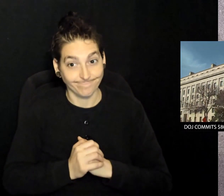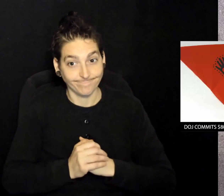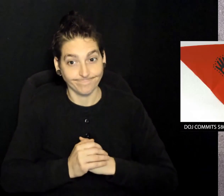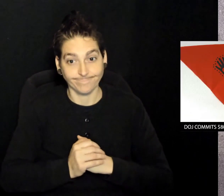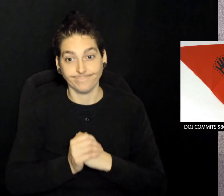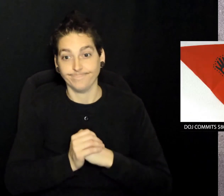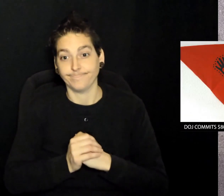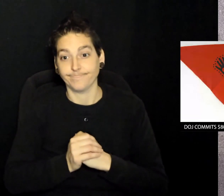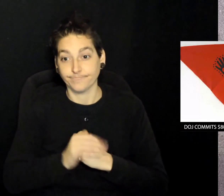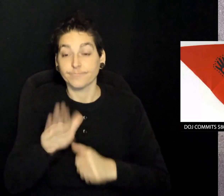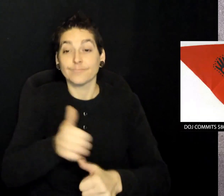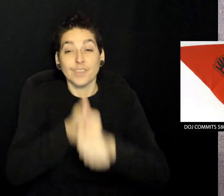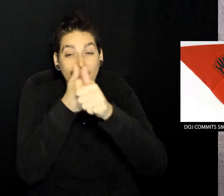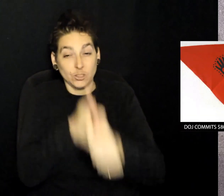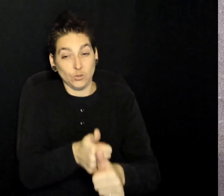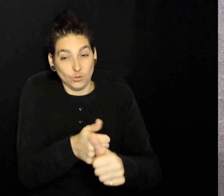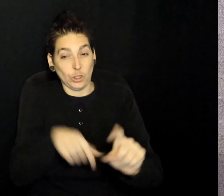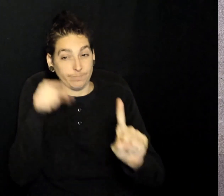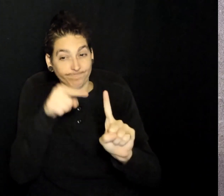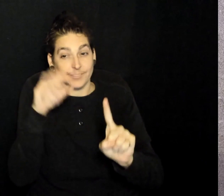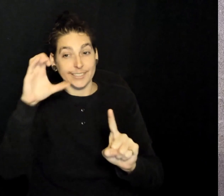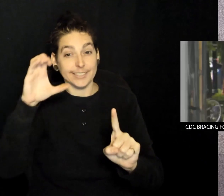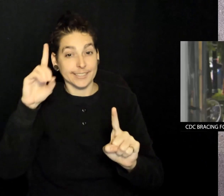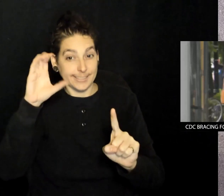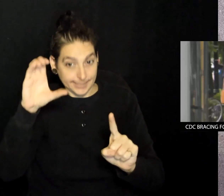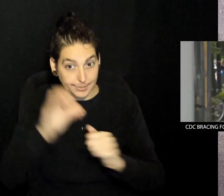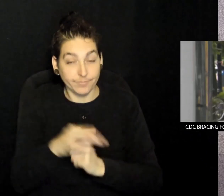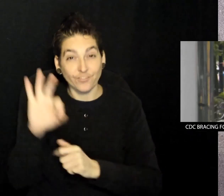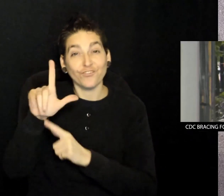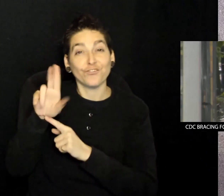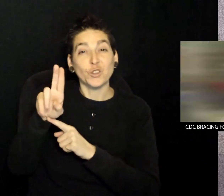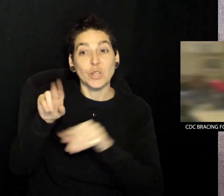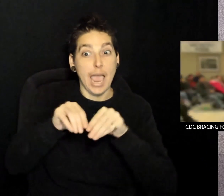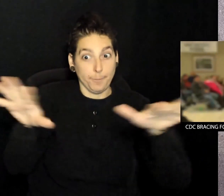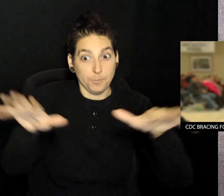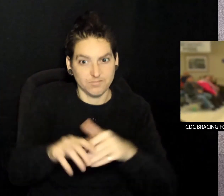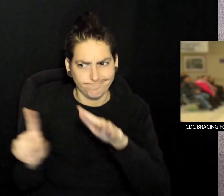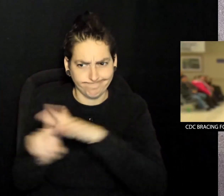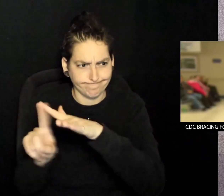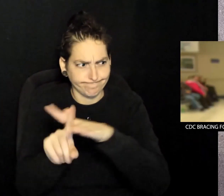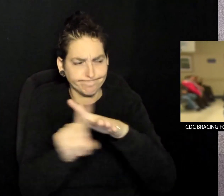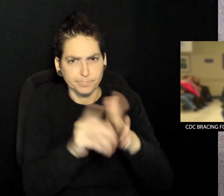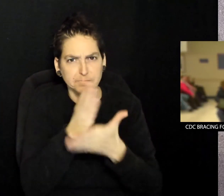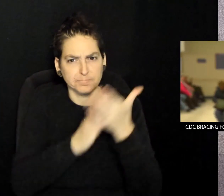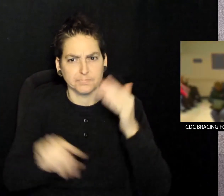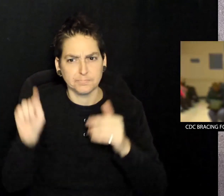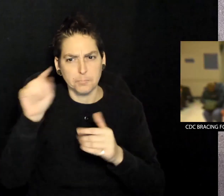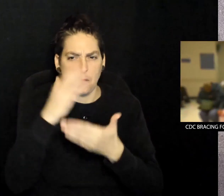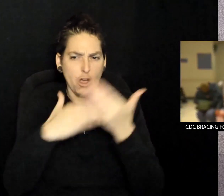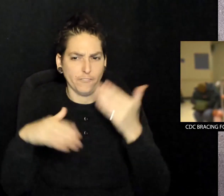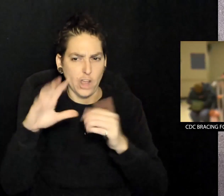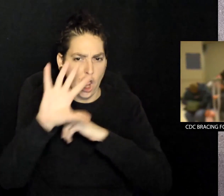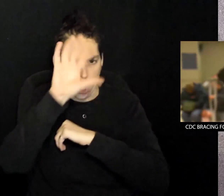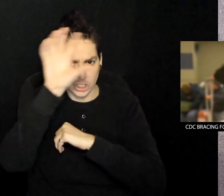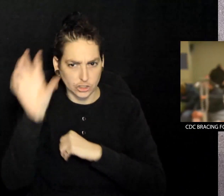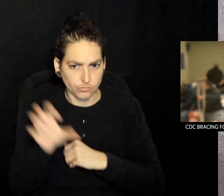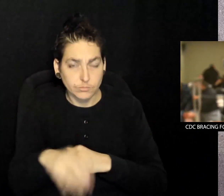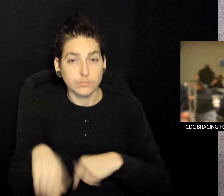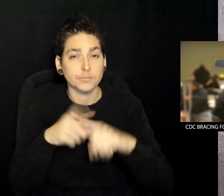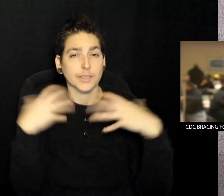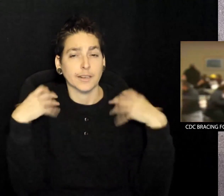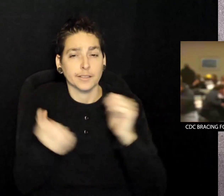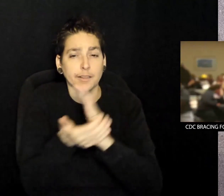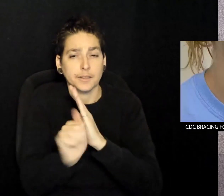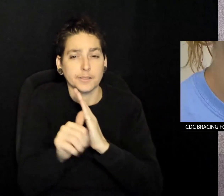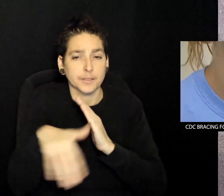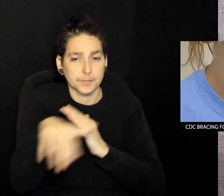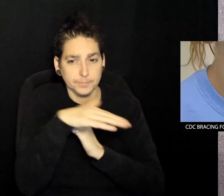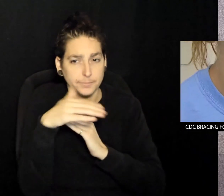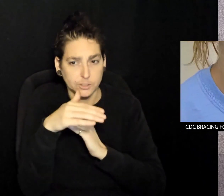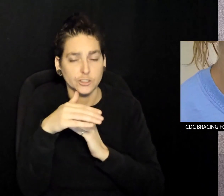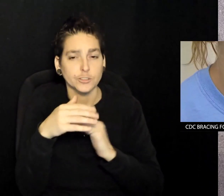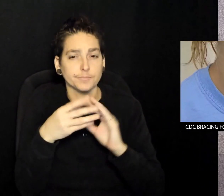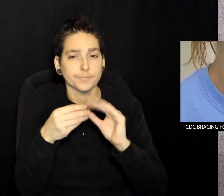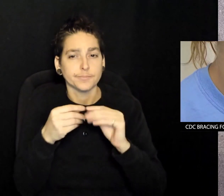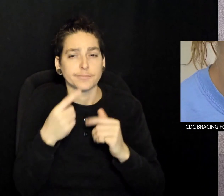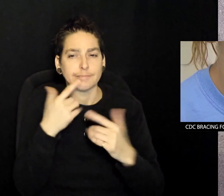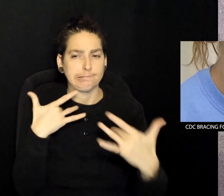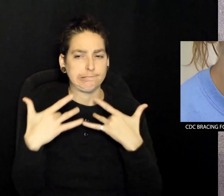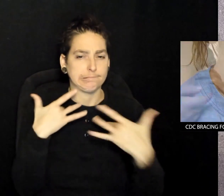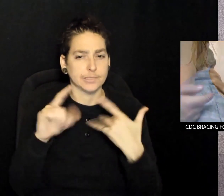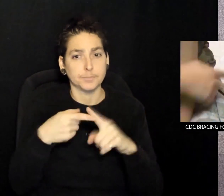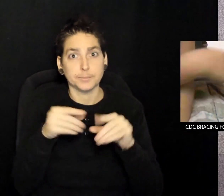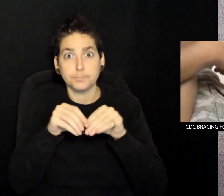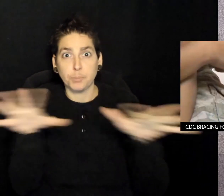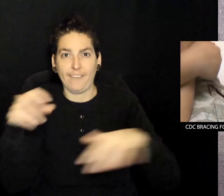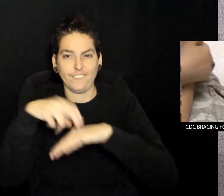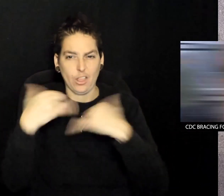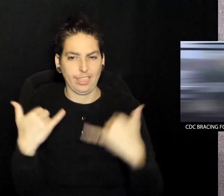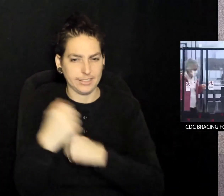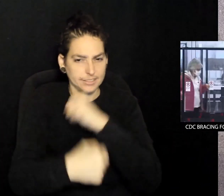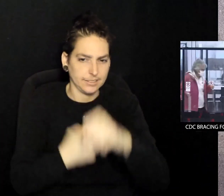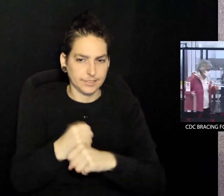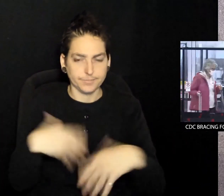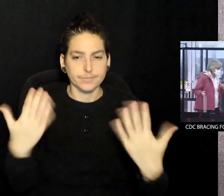and forensic services according to the CDC flu outbreaks are popping up in some parts of the